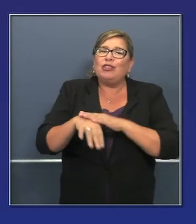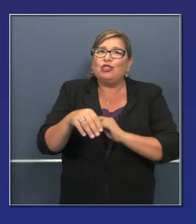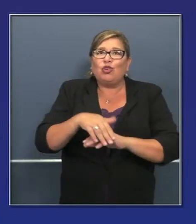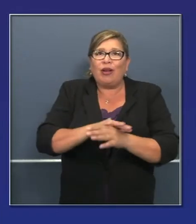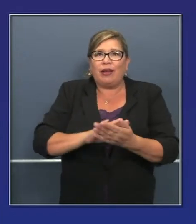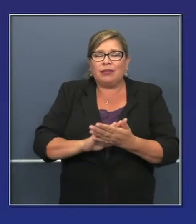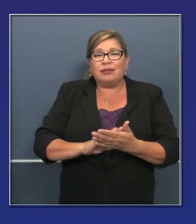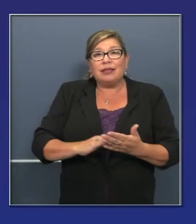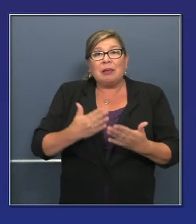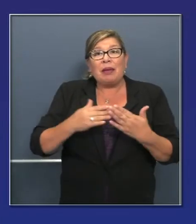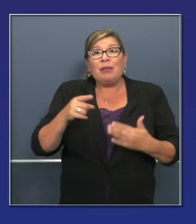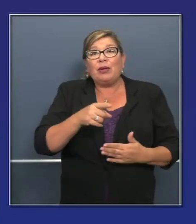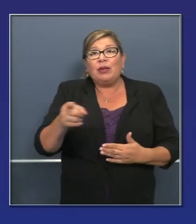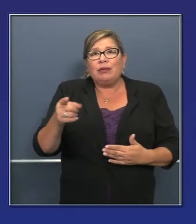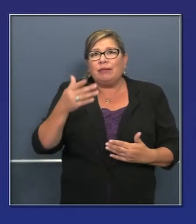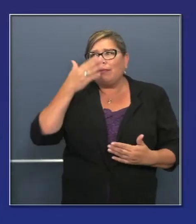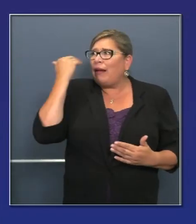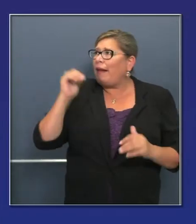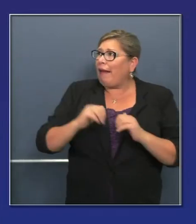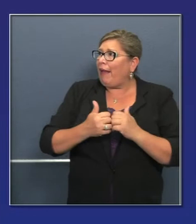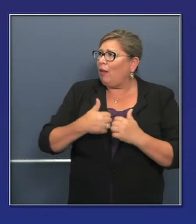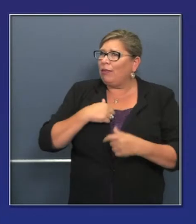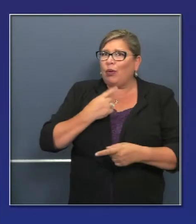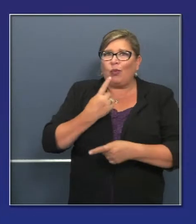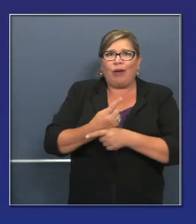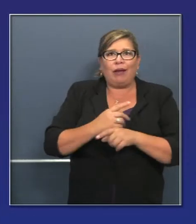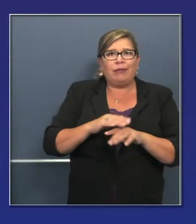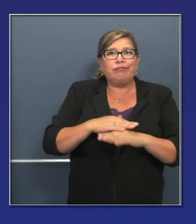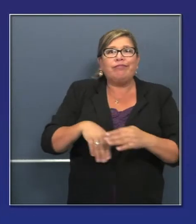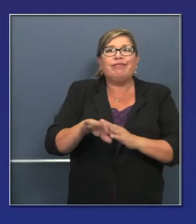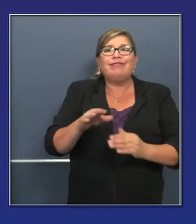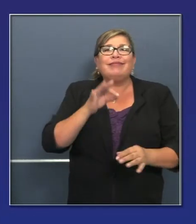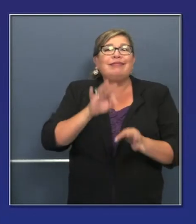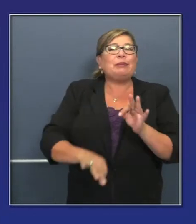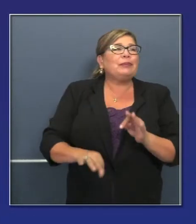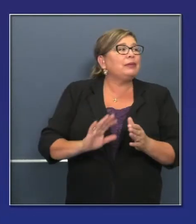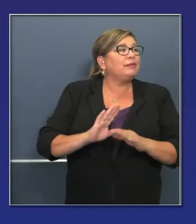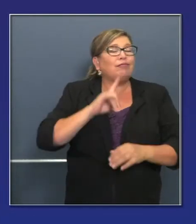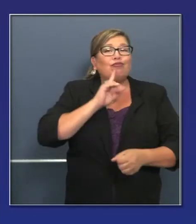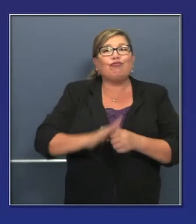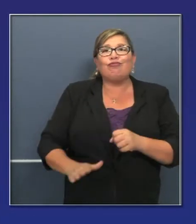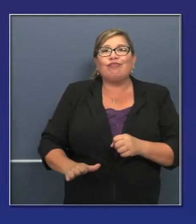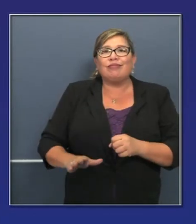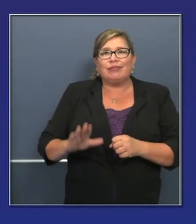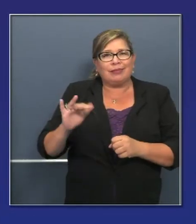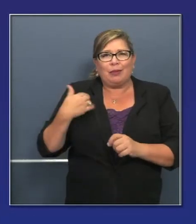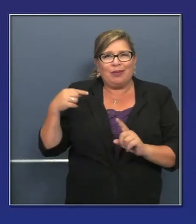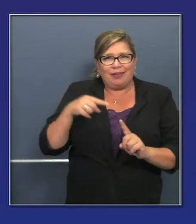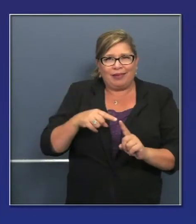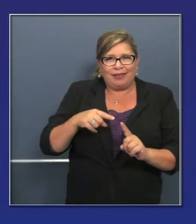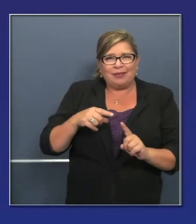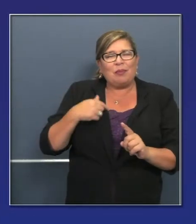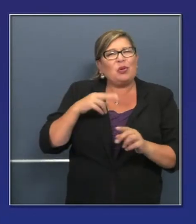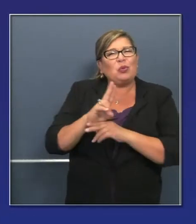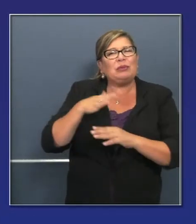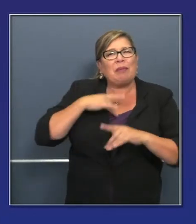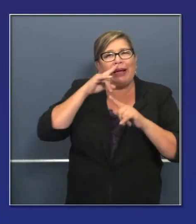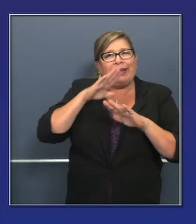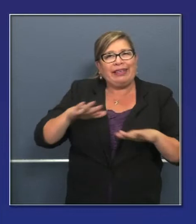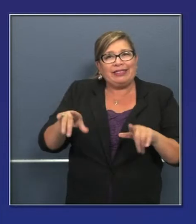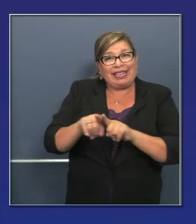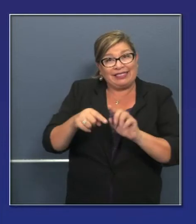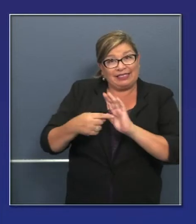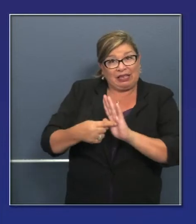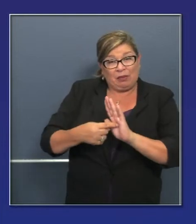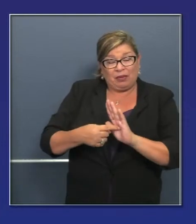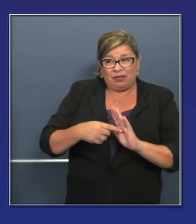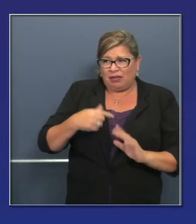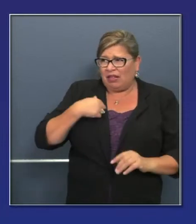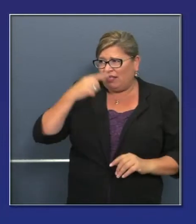wash your hands forgive me back to my kids I don't think I ever really taught them how to wash their